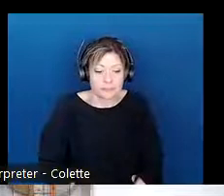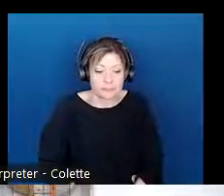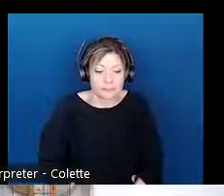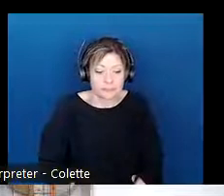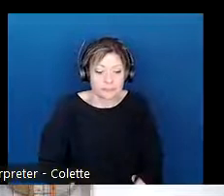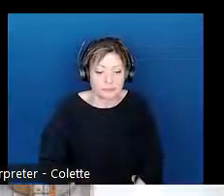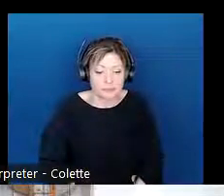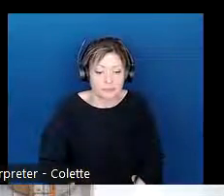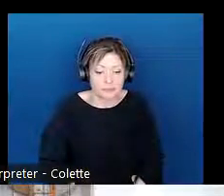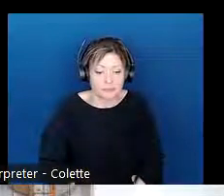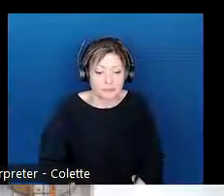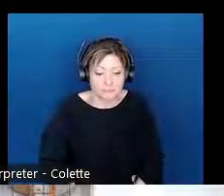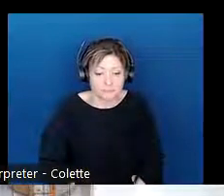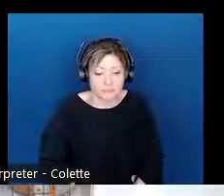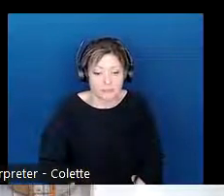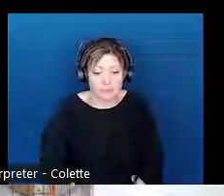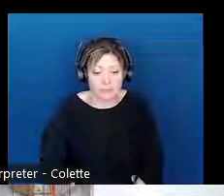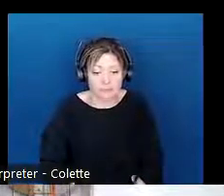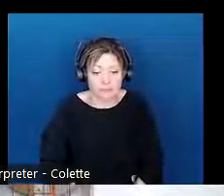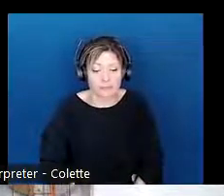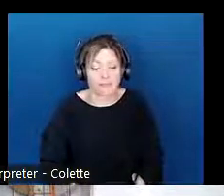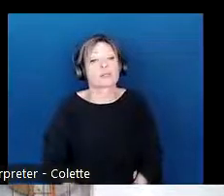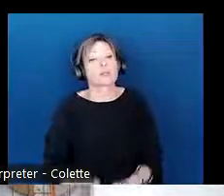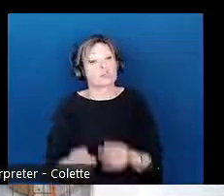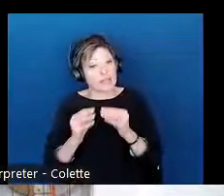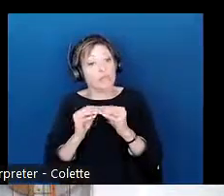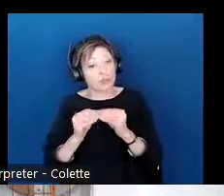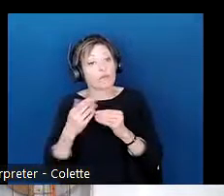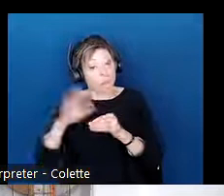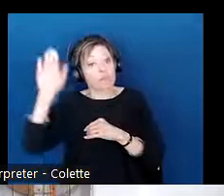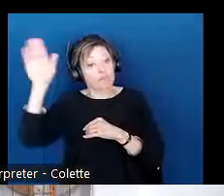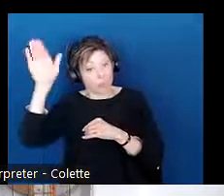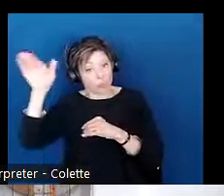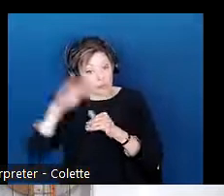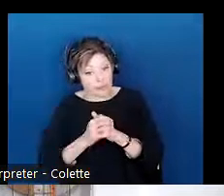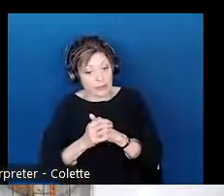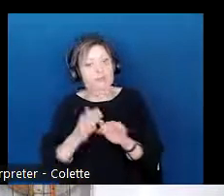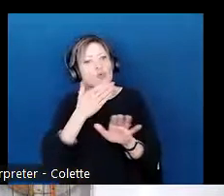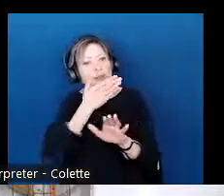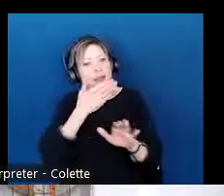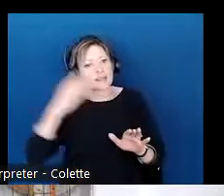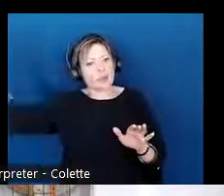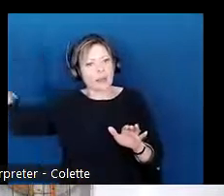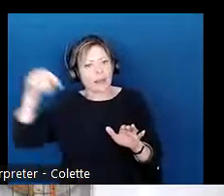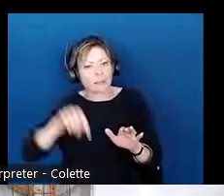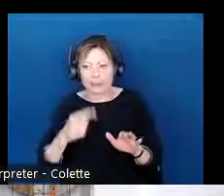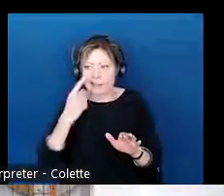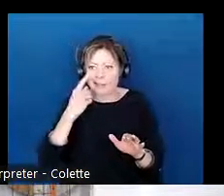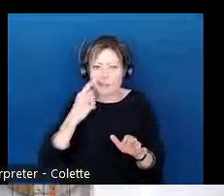like I said so um she's another overseas student so it's quite nice because they're getting to know a different landscape that's completely unfamiliar